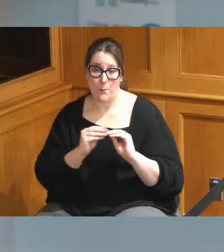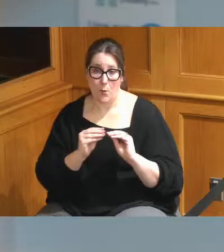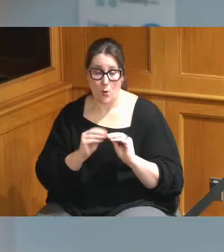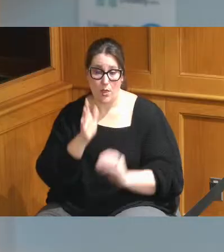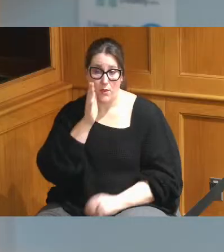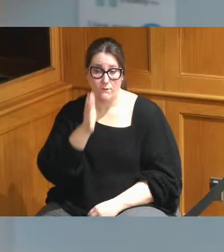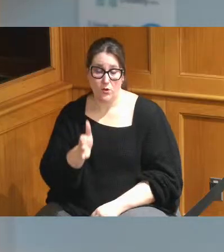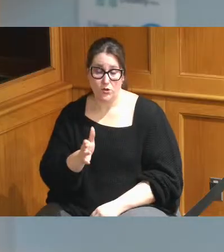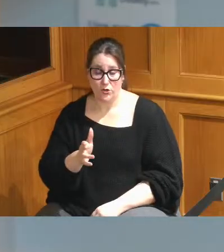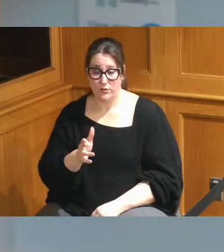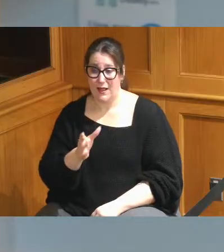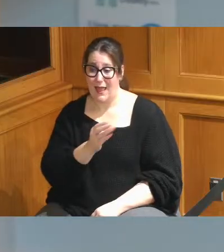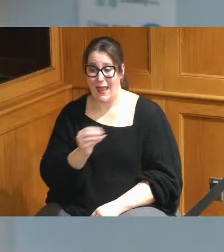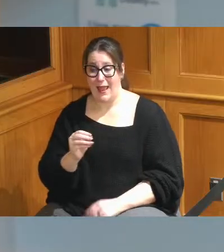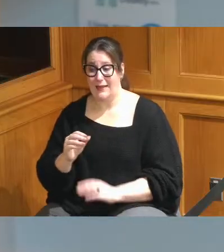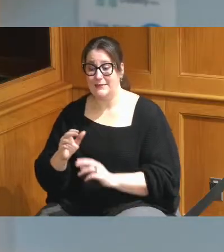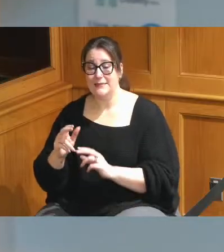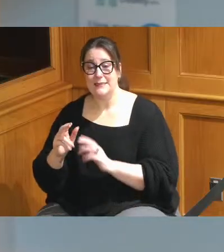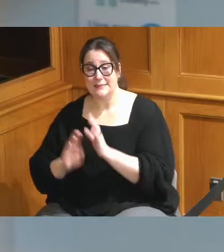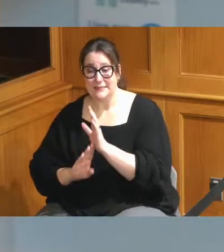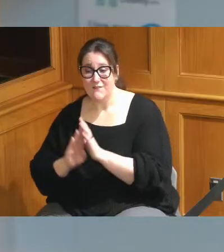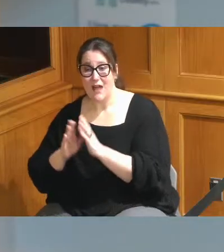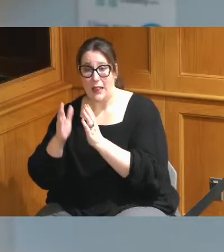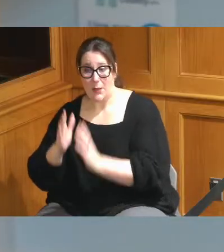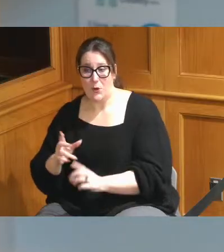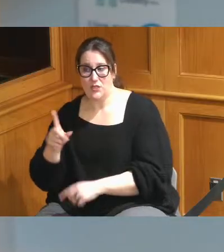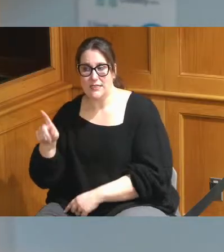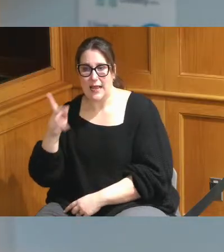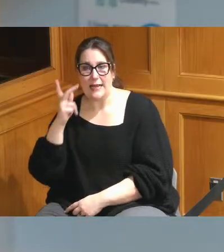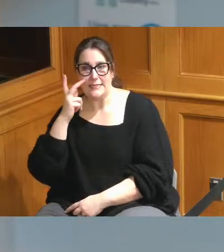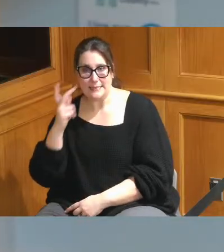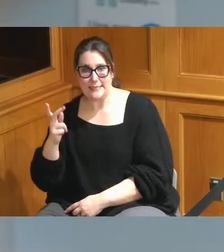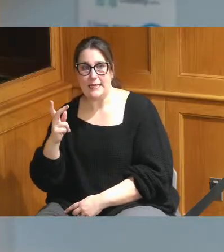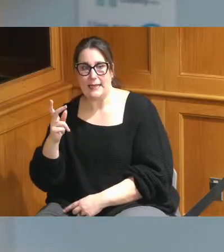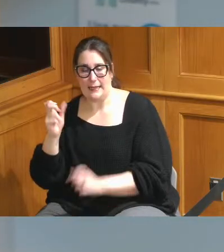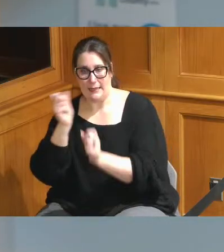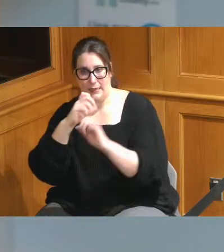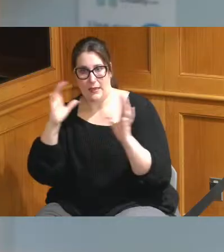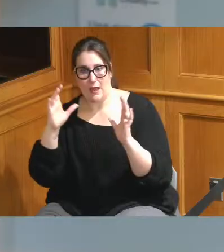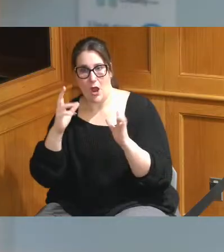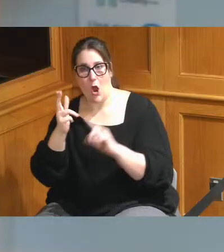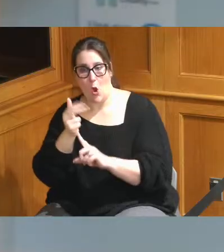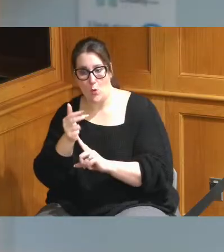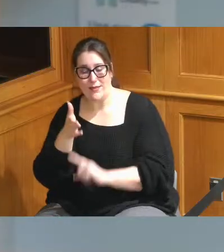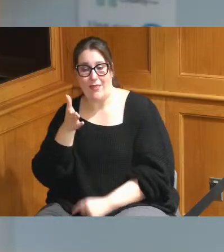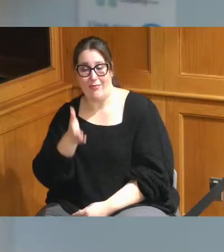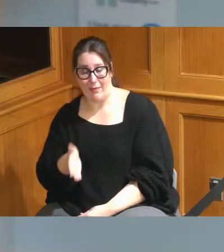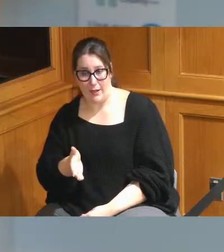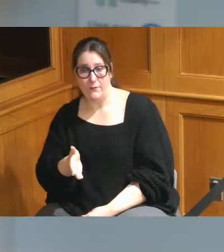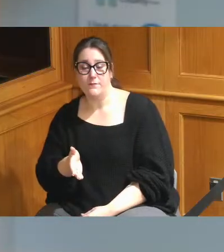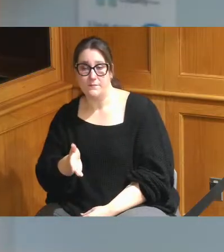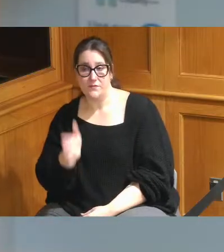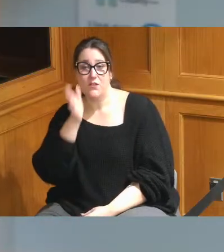they've indicated that they absolutely see a hotel on at the banks moving into the future